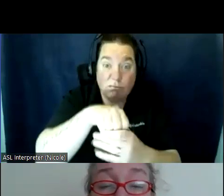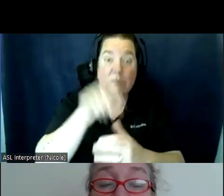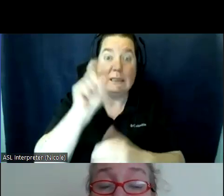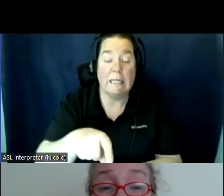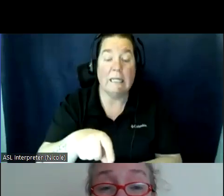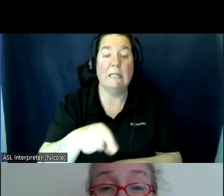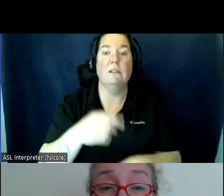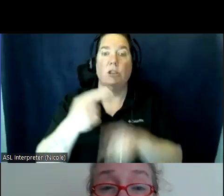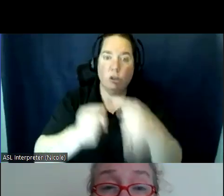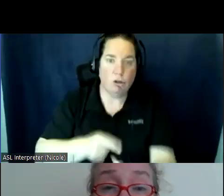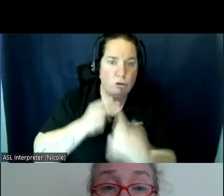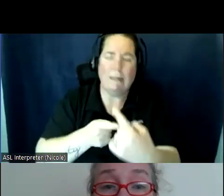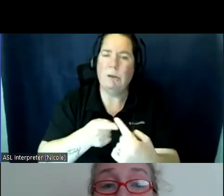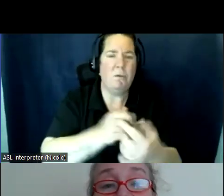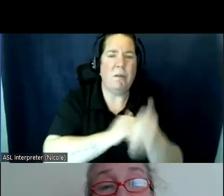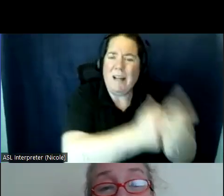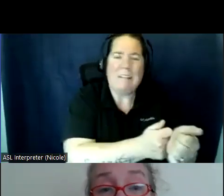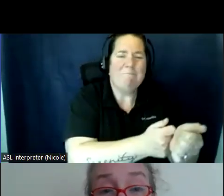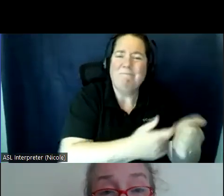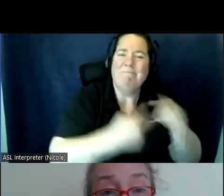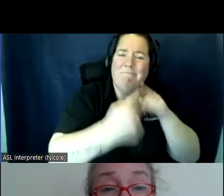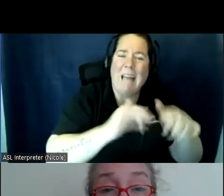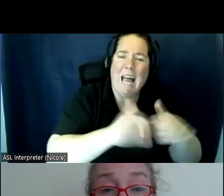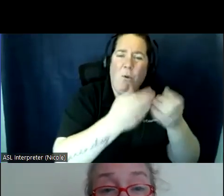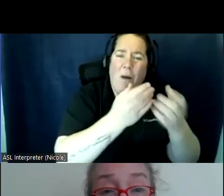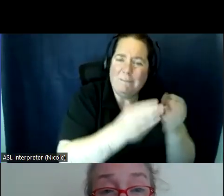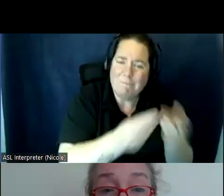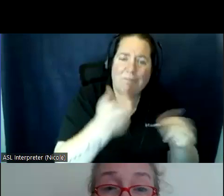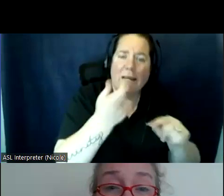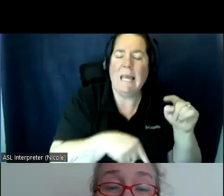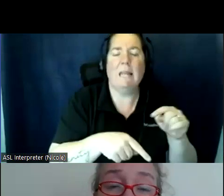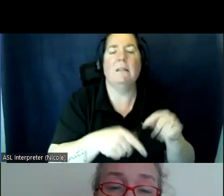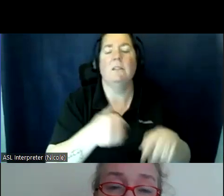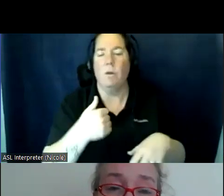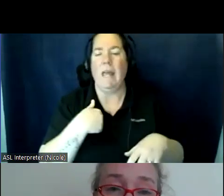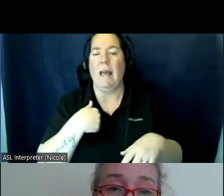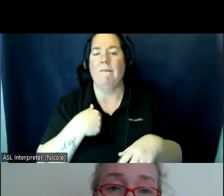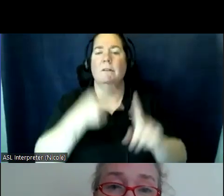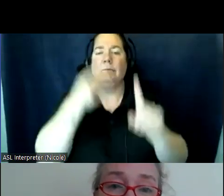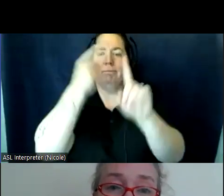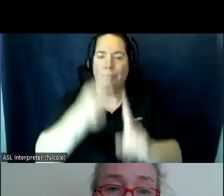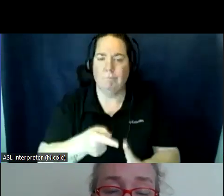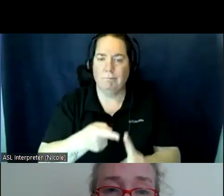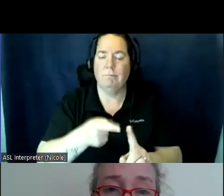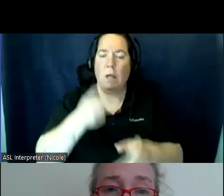to correct that non-compliance. Targeted monitoring is the third layer of support.